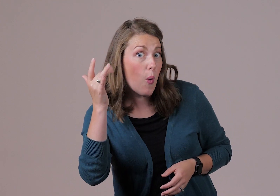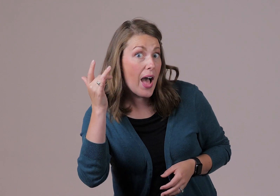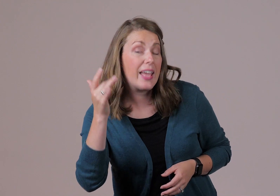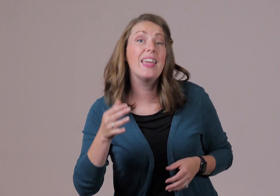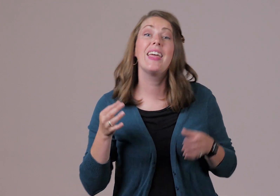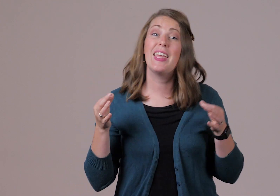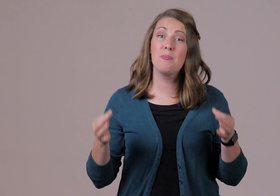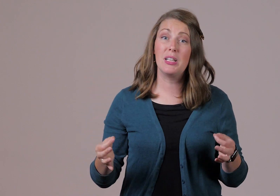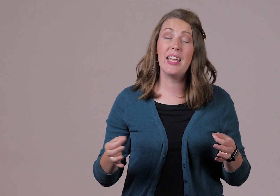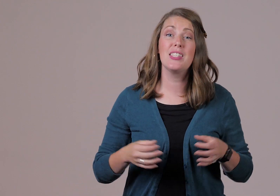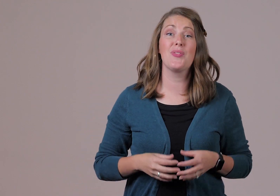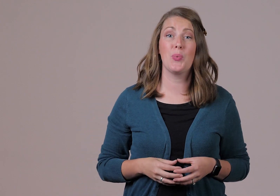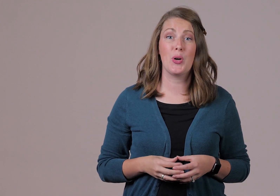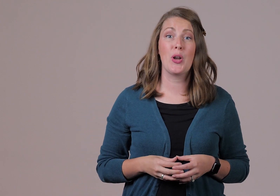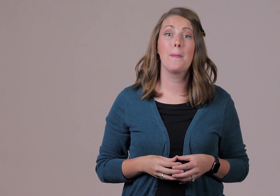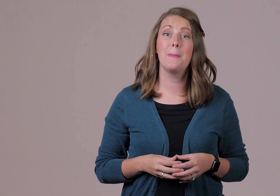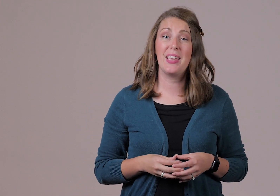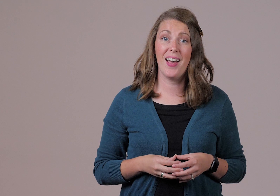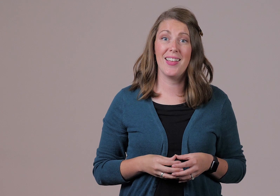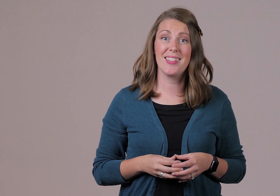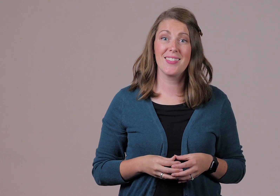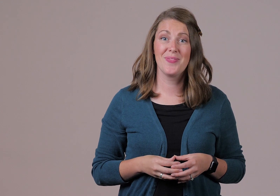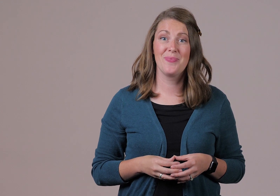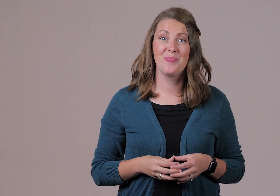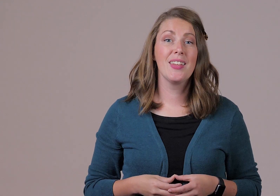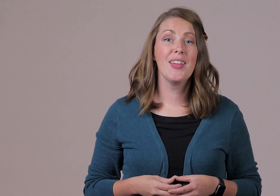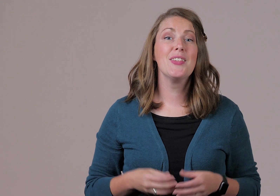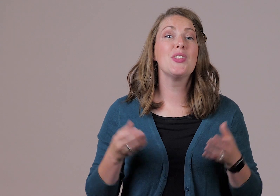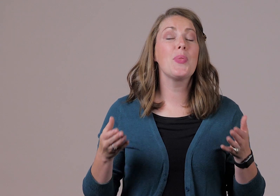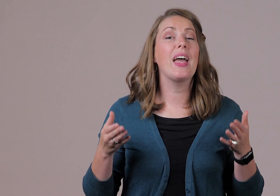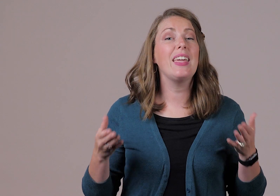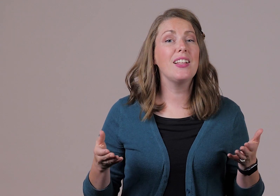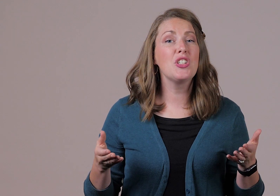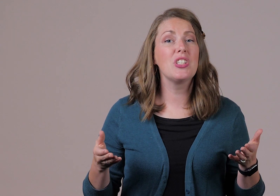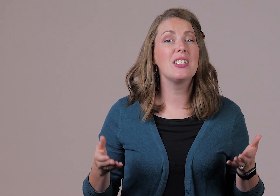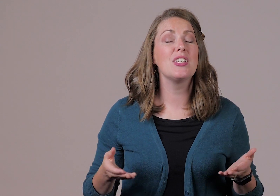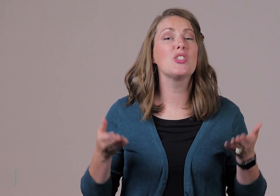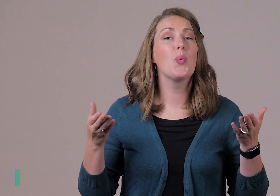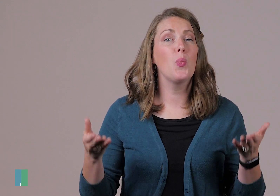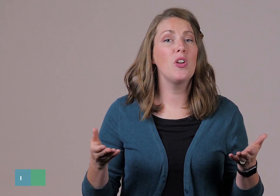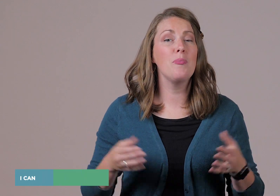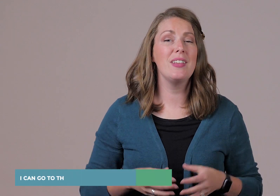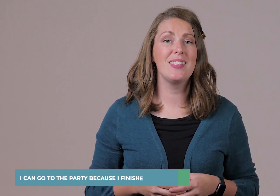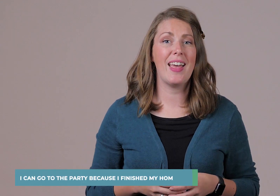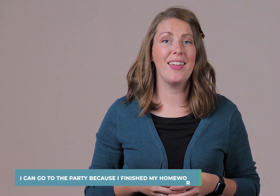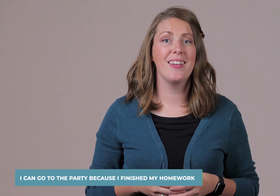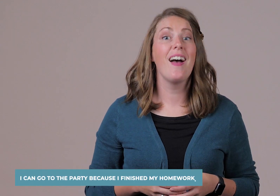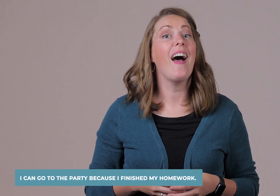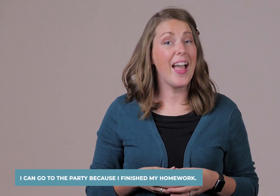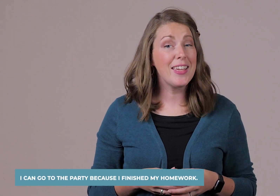why in place of the word because. So that English sentence would have been said I can